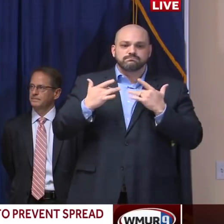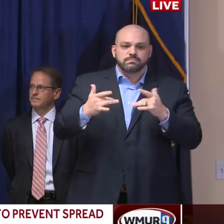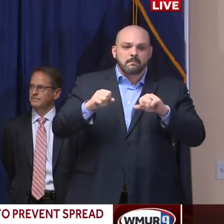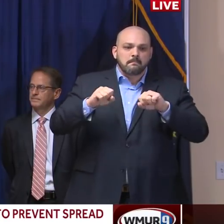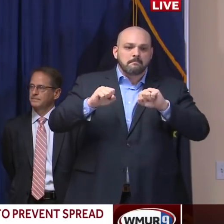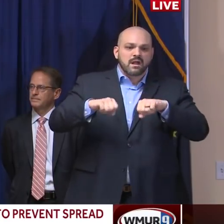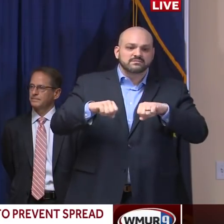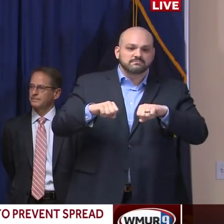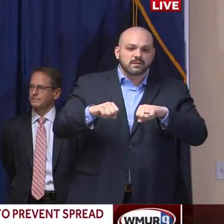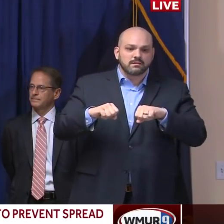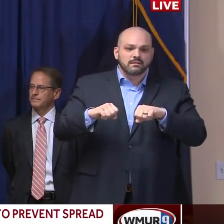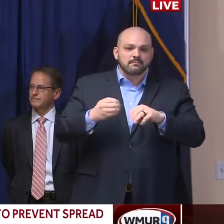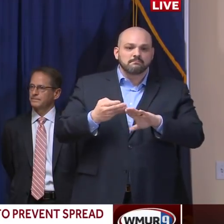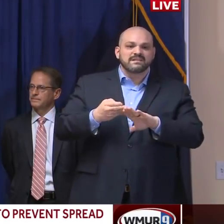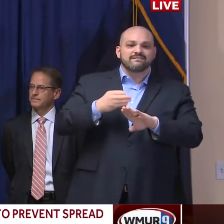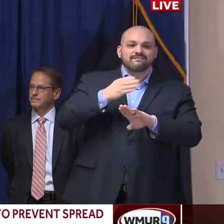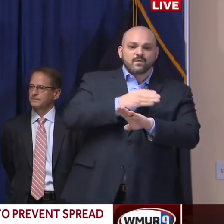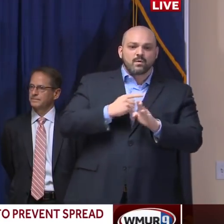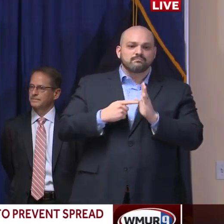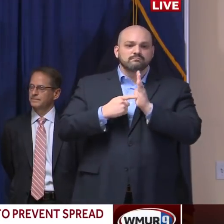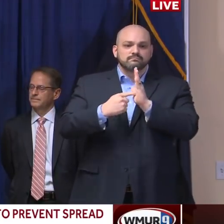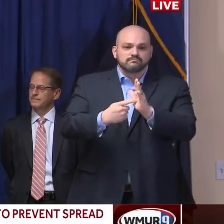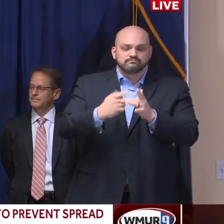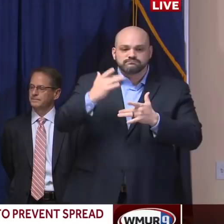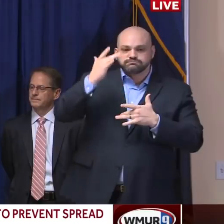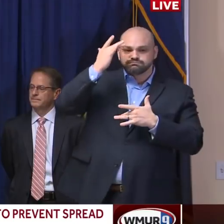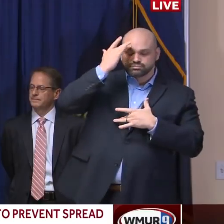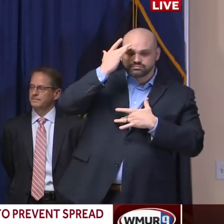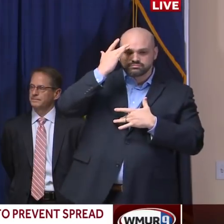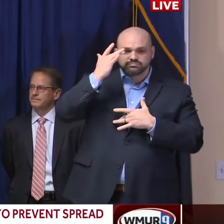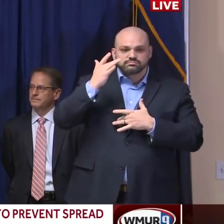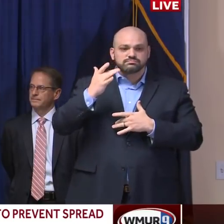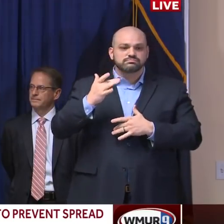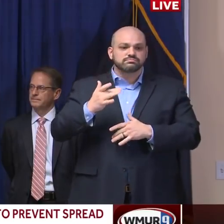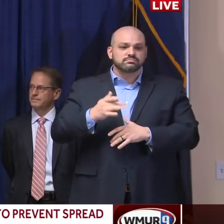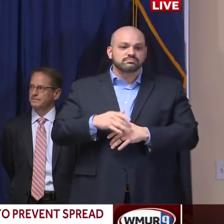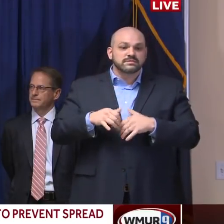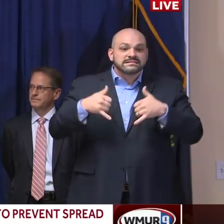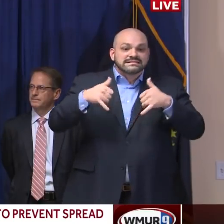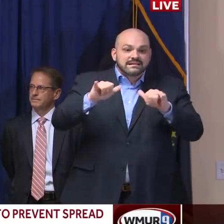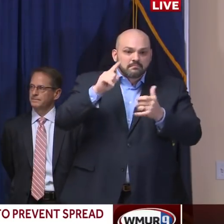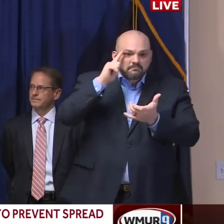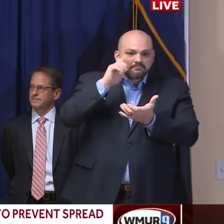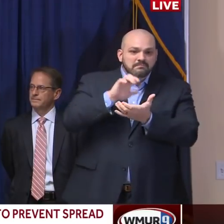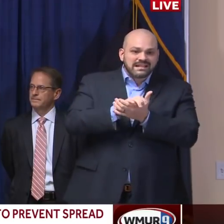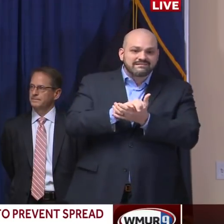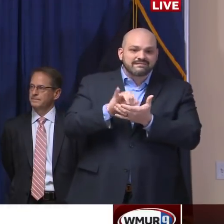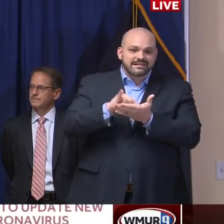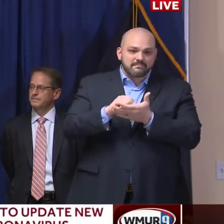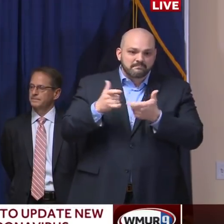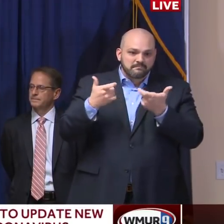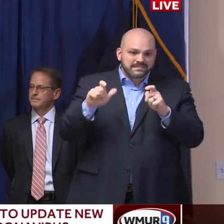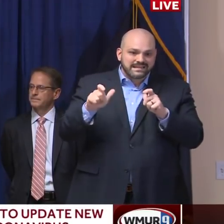WE KNOW THAT TRANSMISSION OF COVID-19 IS CERTAINLY UNLIKELY POSSIBLE BEFORE SOMEONE DEVELOPS SYMPTOMS.